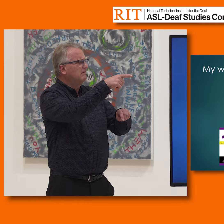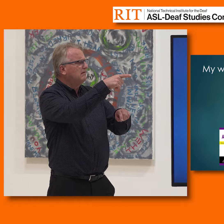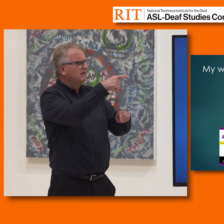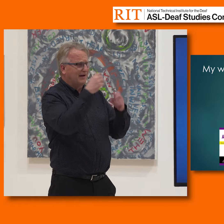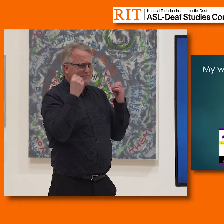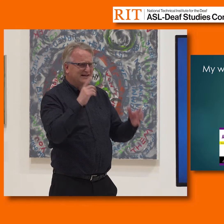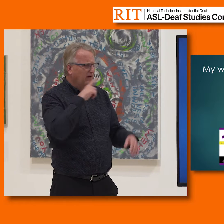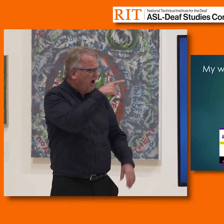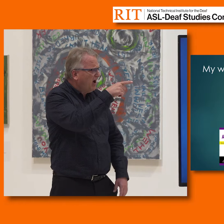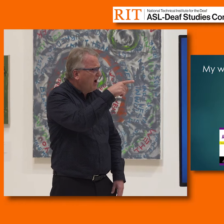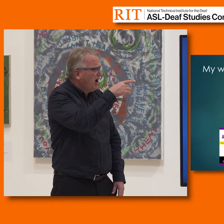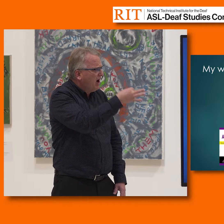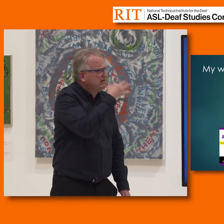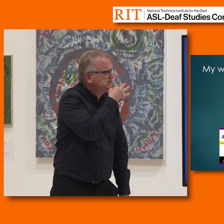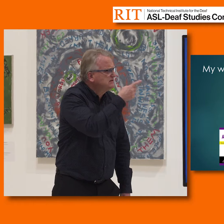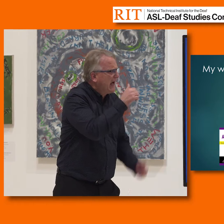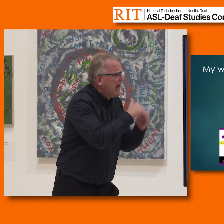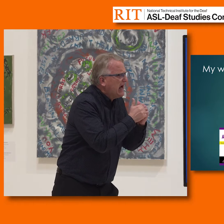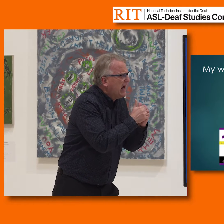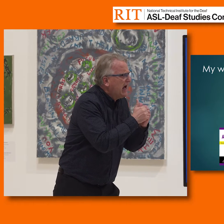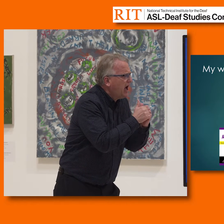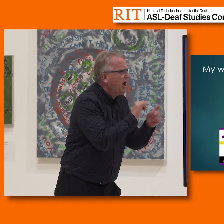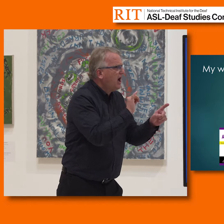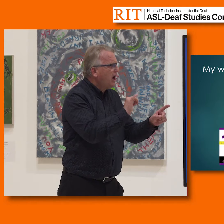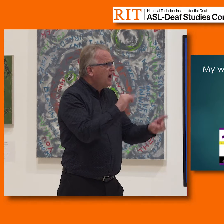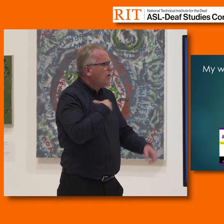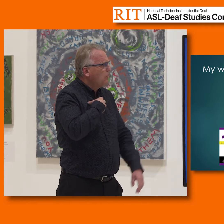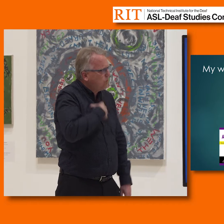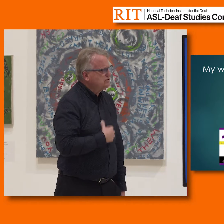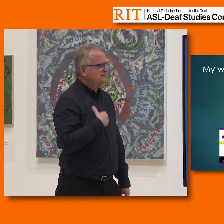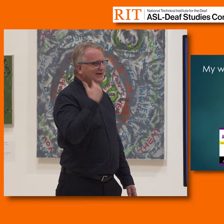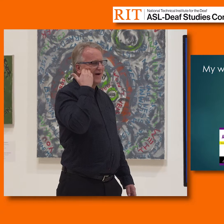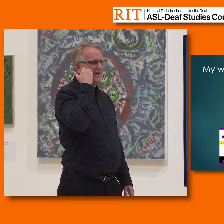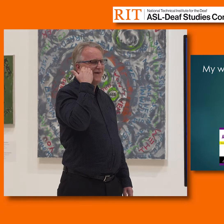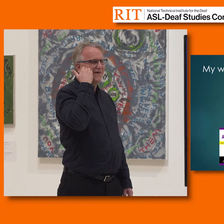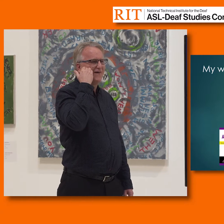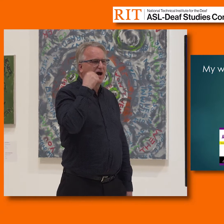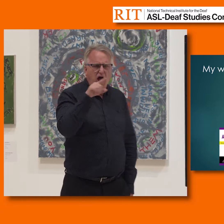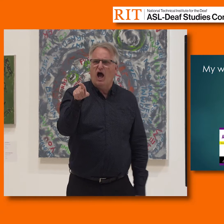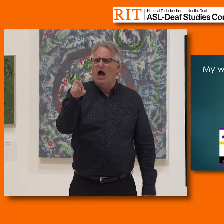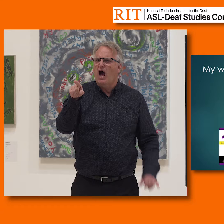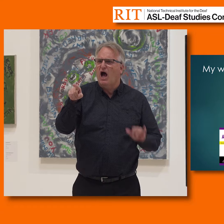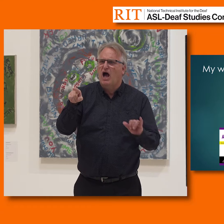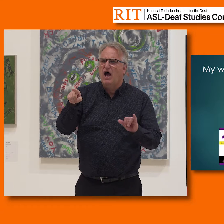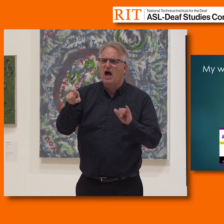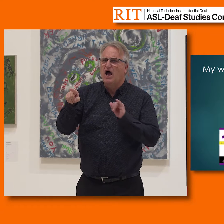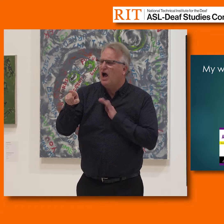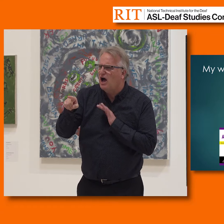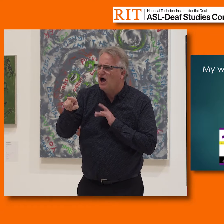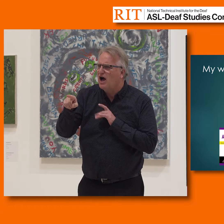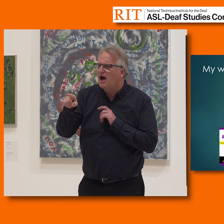Worked with a lot of Deaf professionals and learned a lot from different Deaf professionals, and I realized there's a lot of wisdom out there